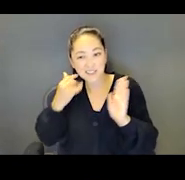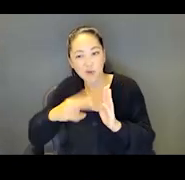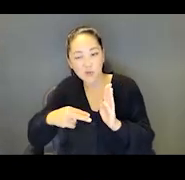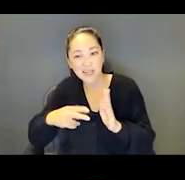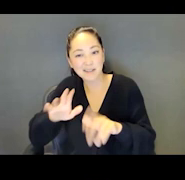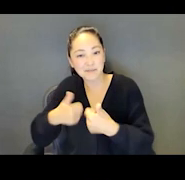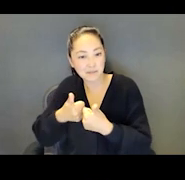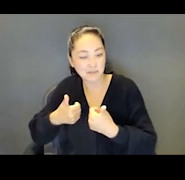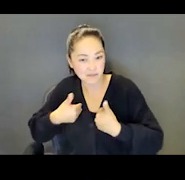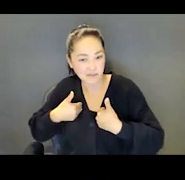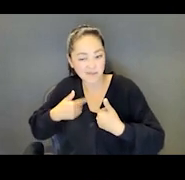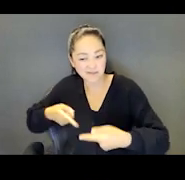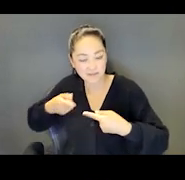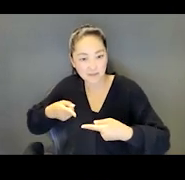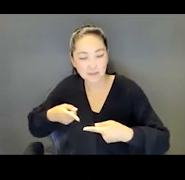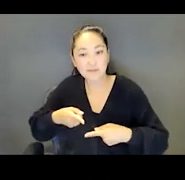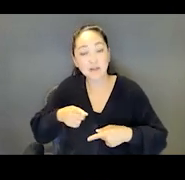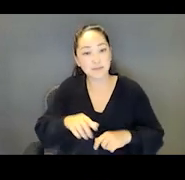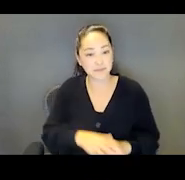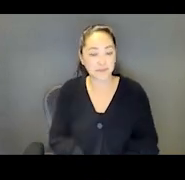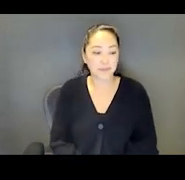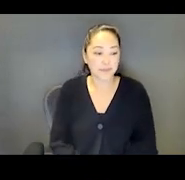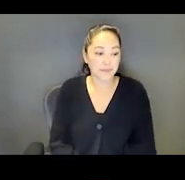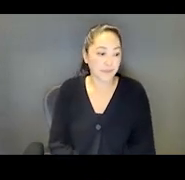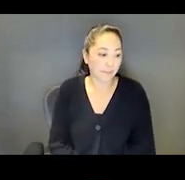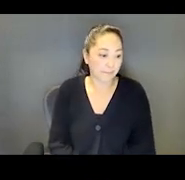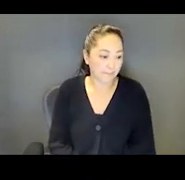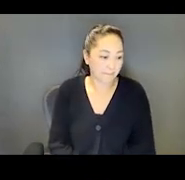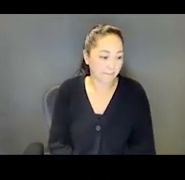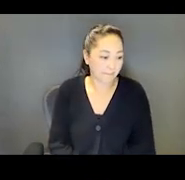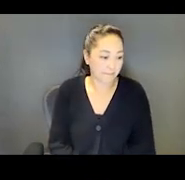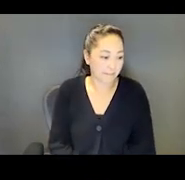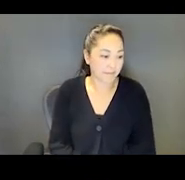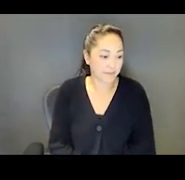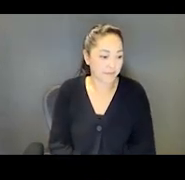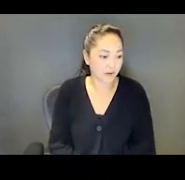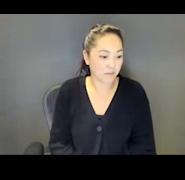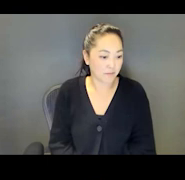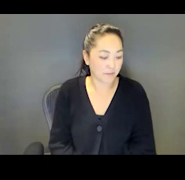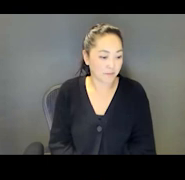So why do I want to talk about the PAC National Doca? It's because it's a part that I, as